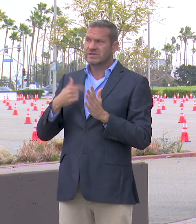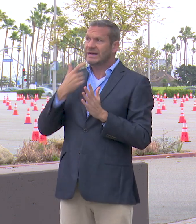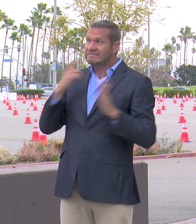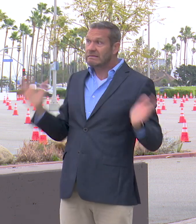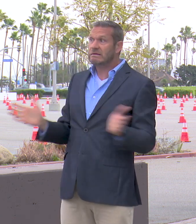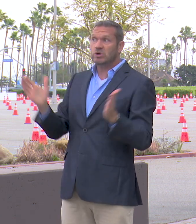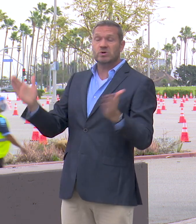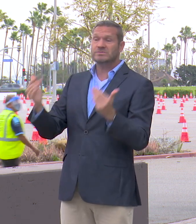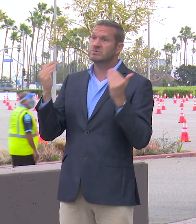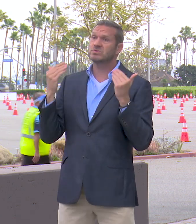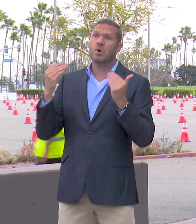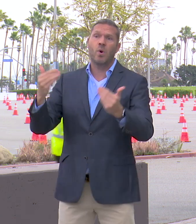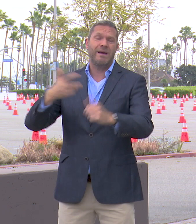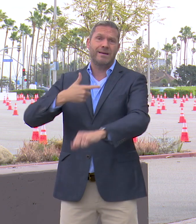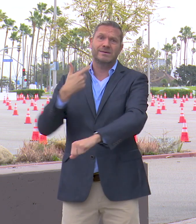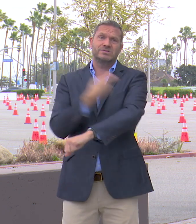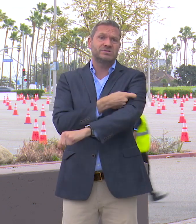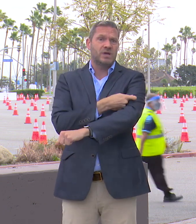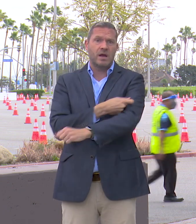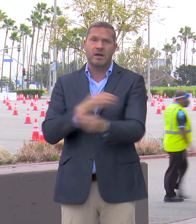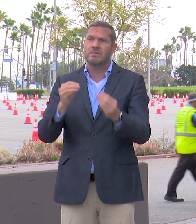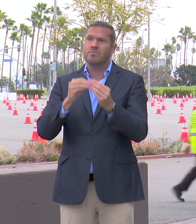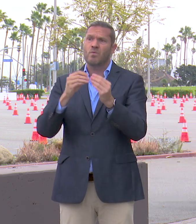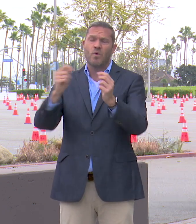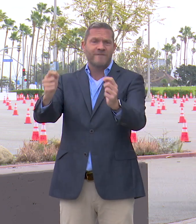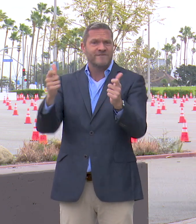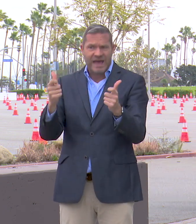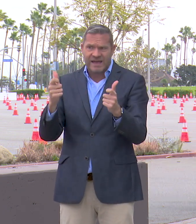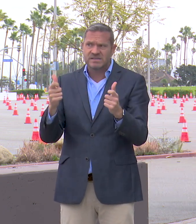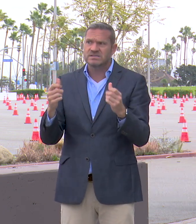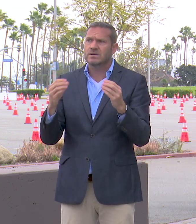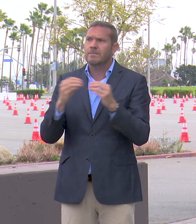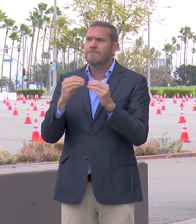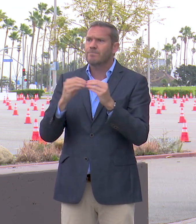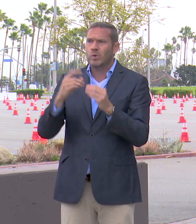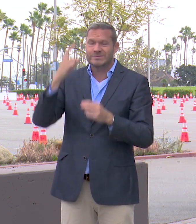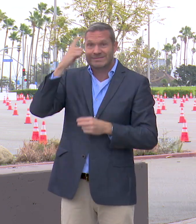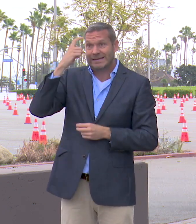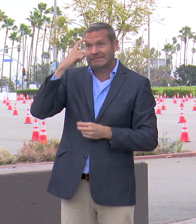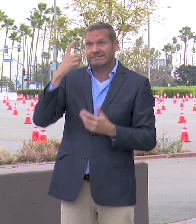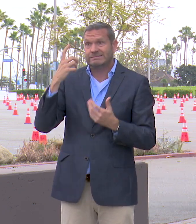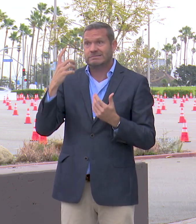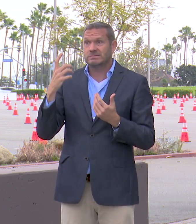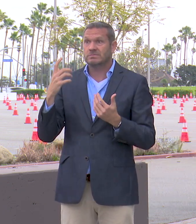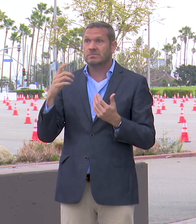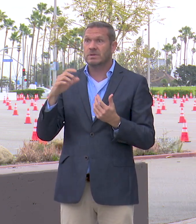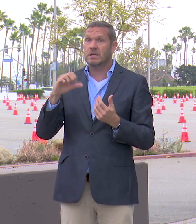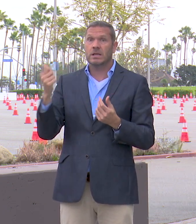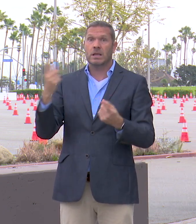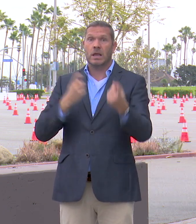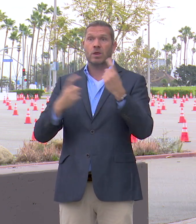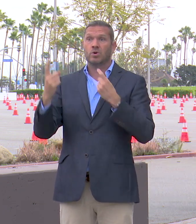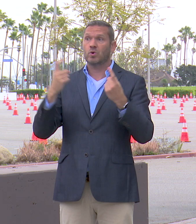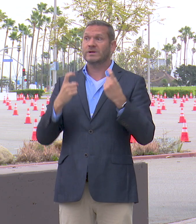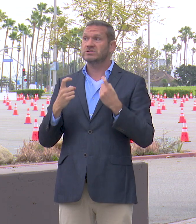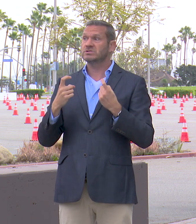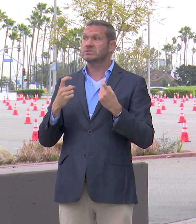I just think it's faster and it's, it makes more sense. Any other questions?